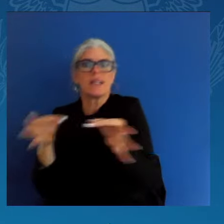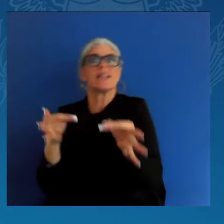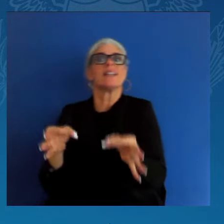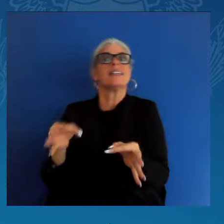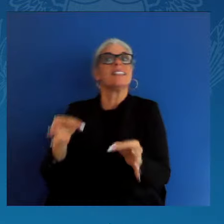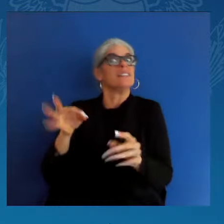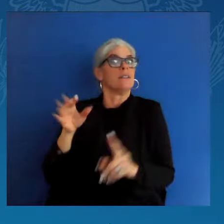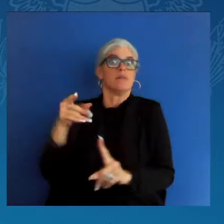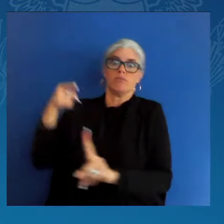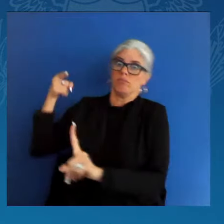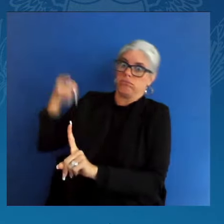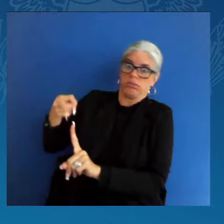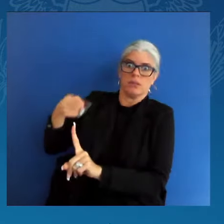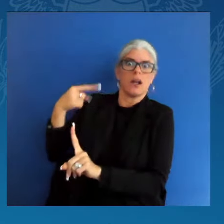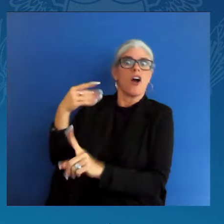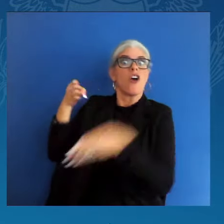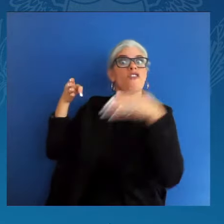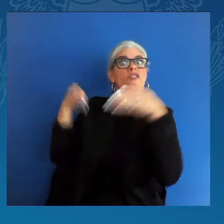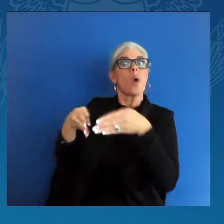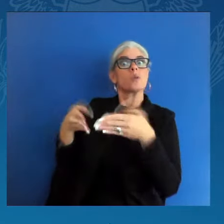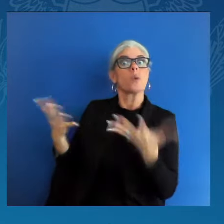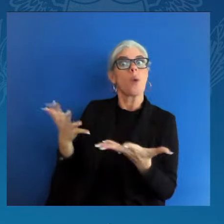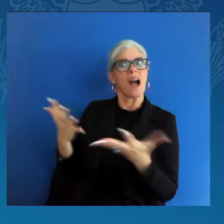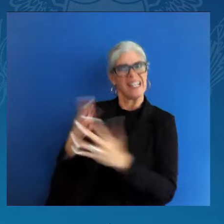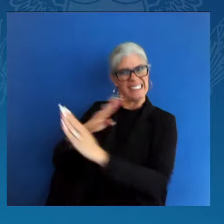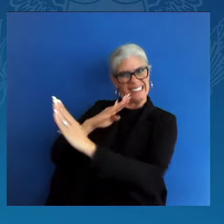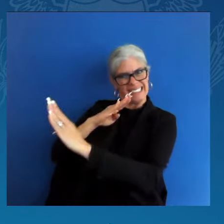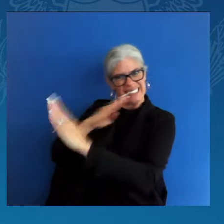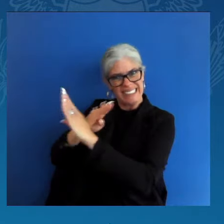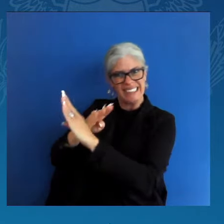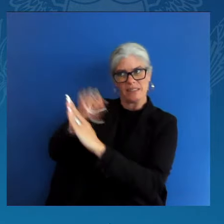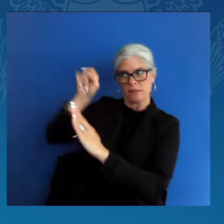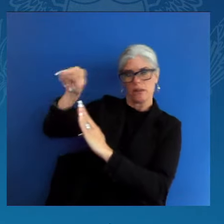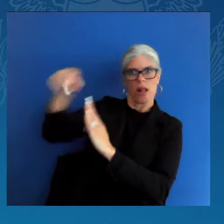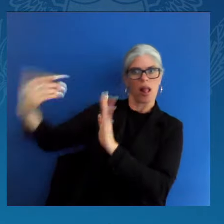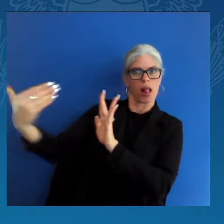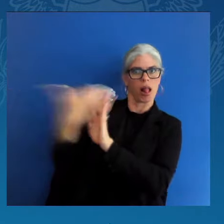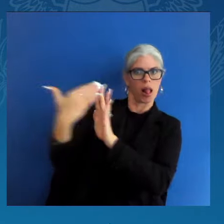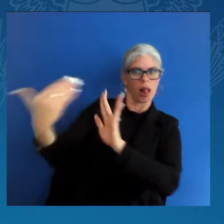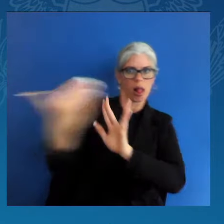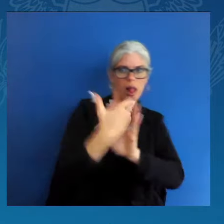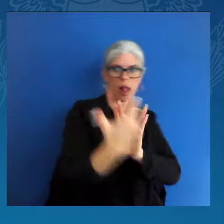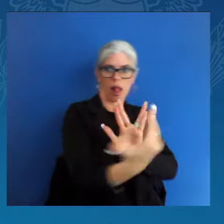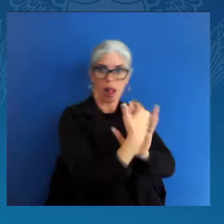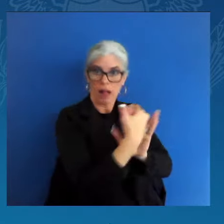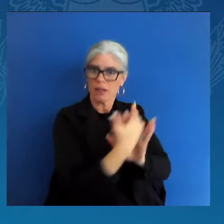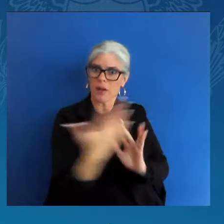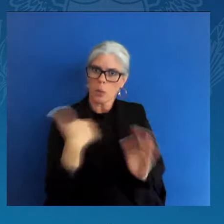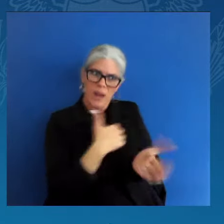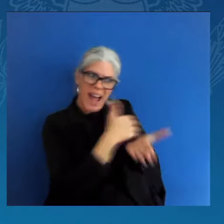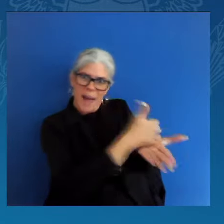and helping others understand what it is that we are doing. We made tremendous progress last year